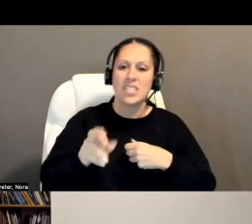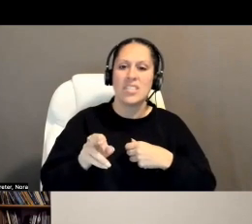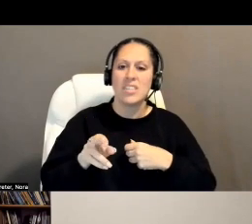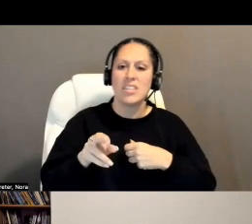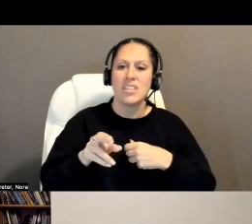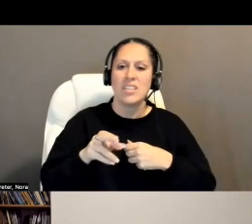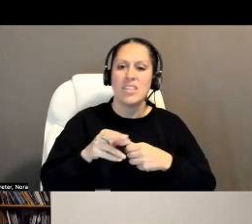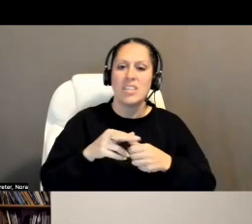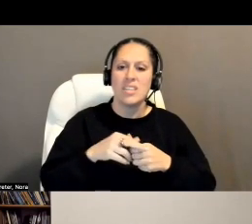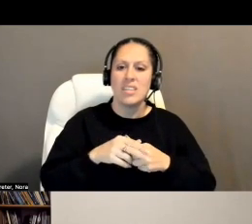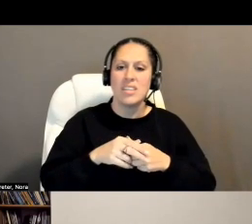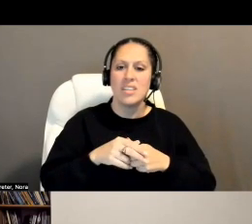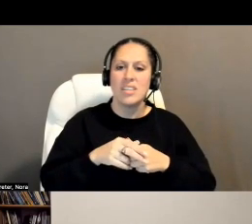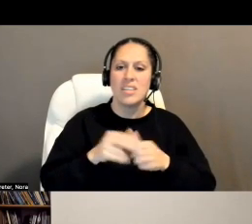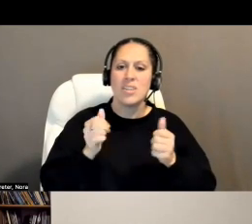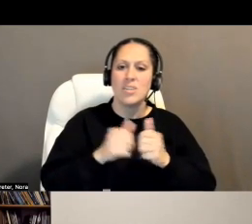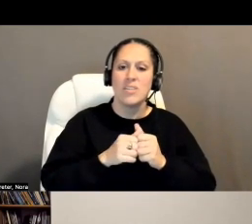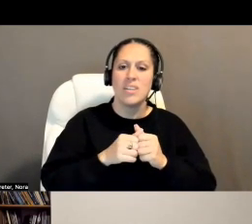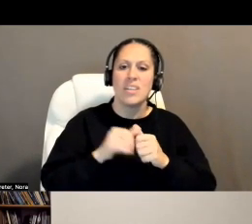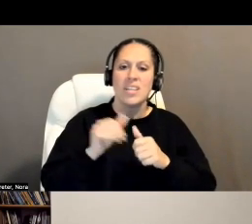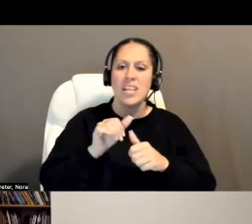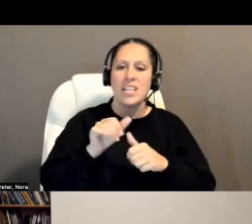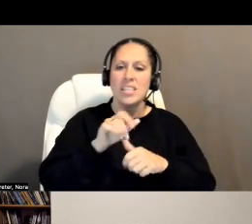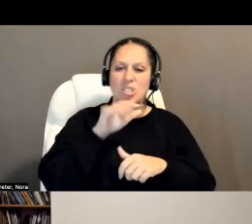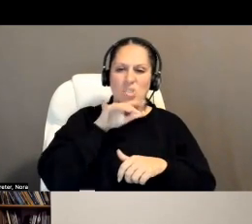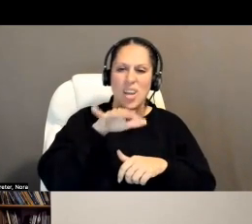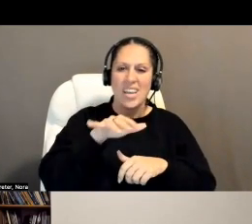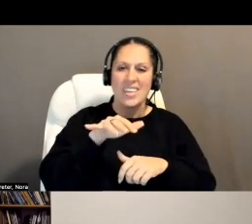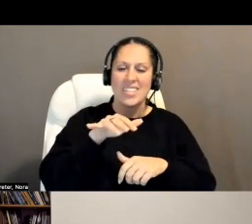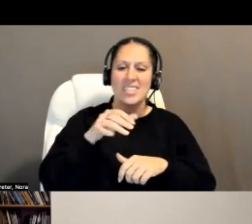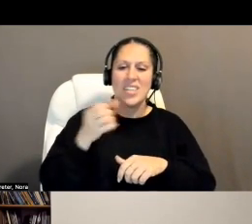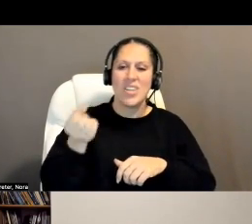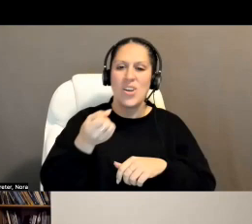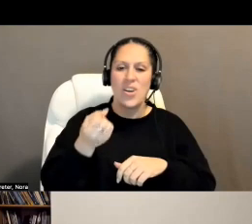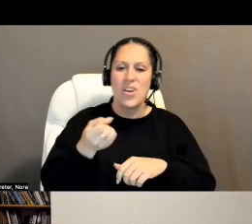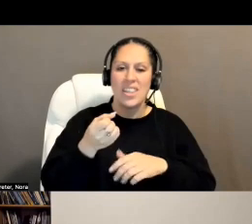um, with like little dragons holding uh dice on them.